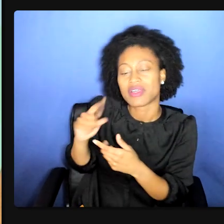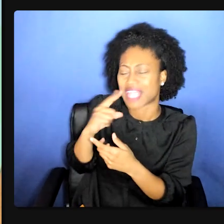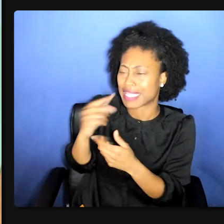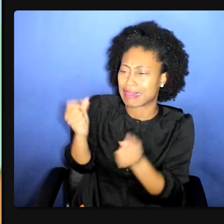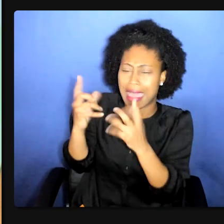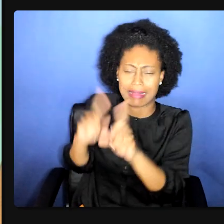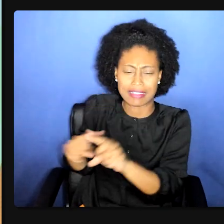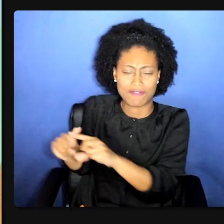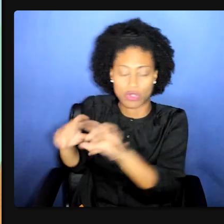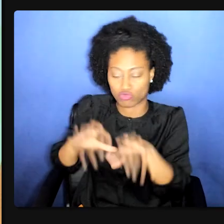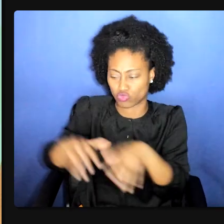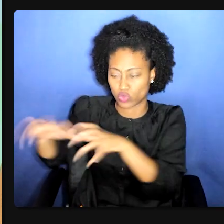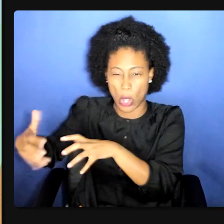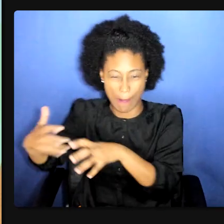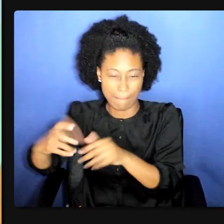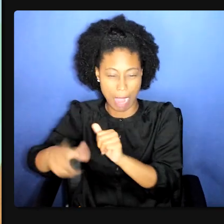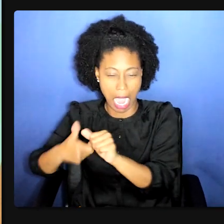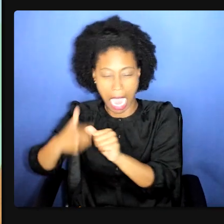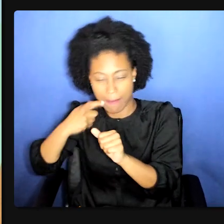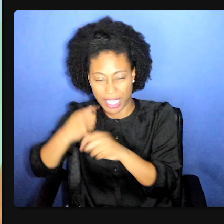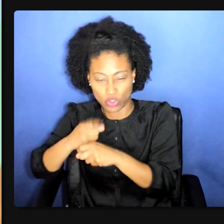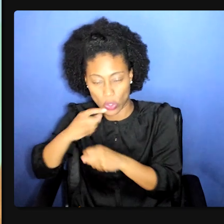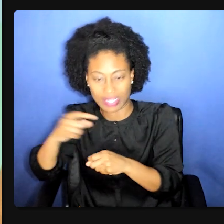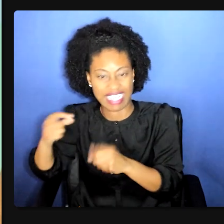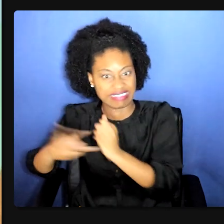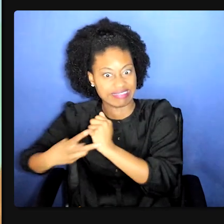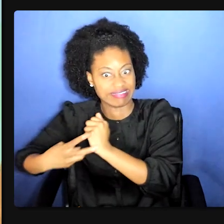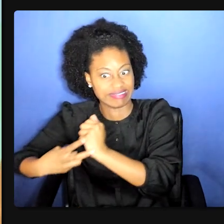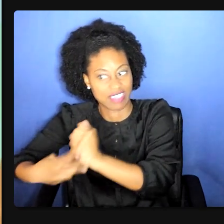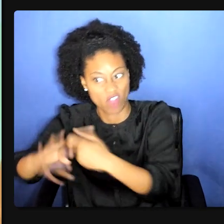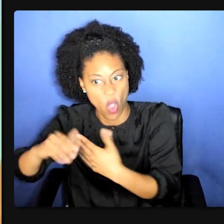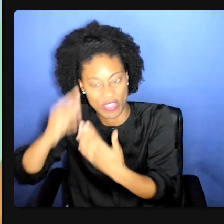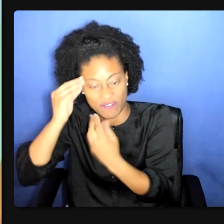you know lots of activity there lots of history you can go through to figure out you know what's